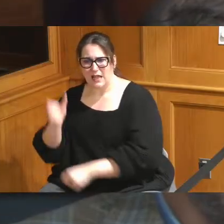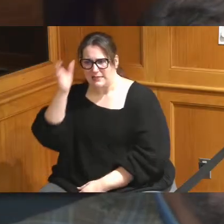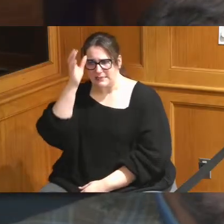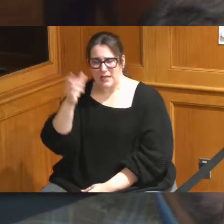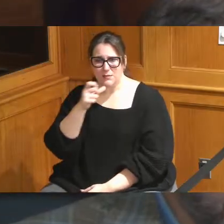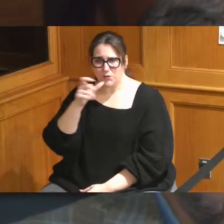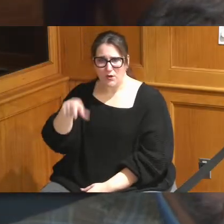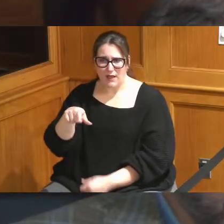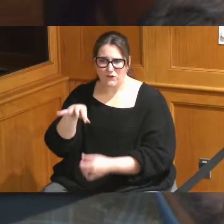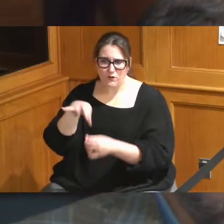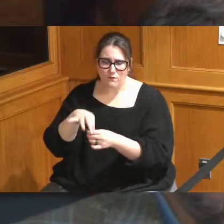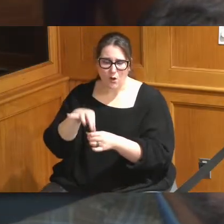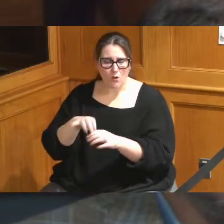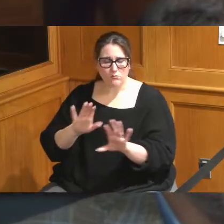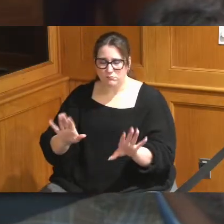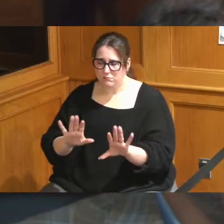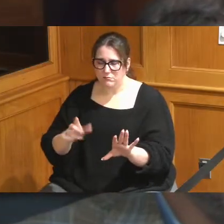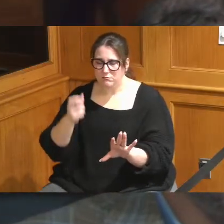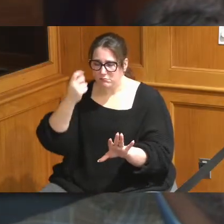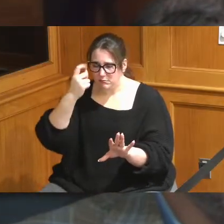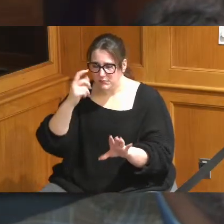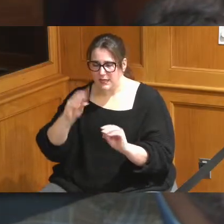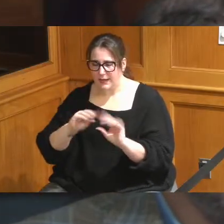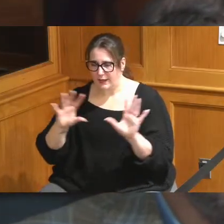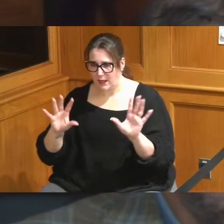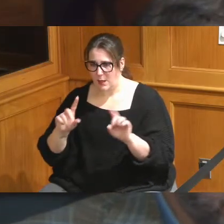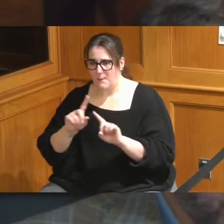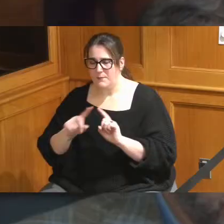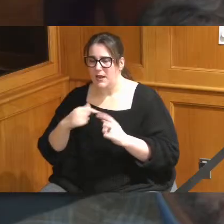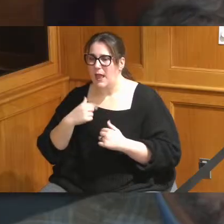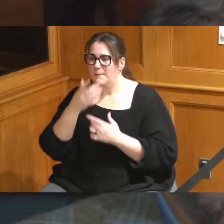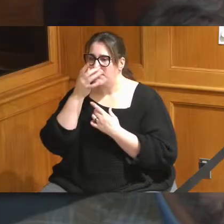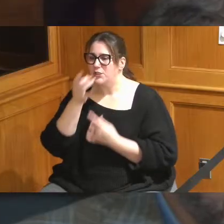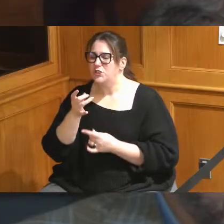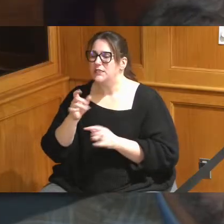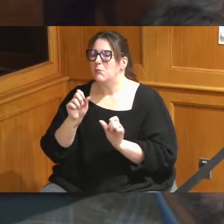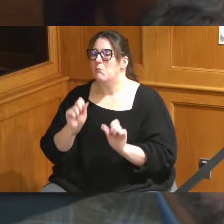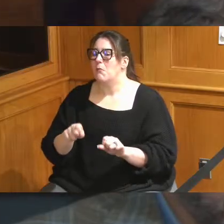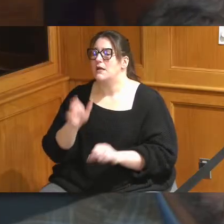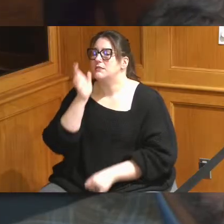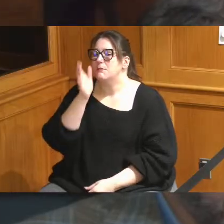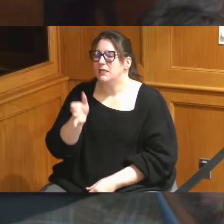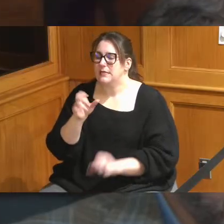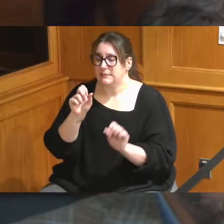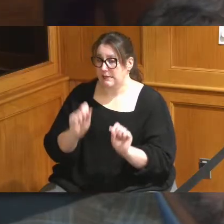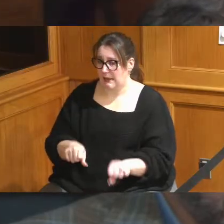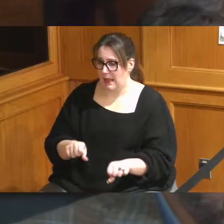want to handcuff us. I'm interested in always looking at what possibilities can be. But I think